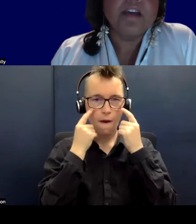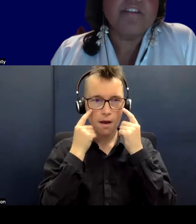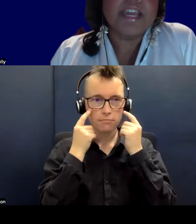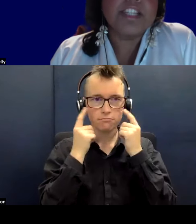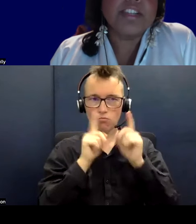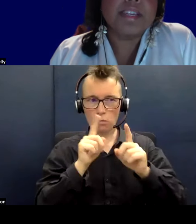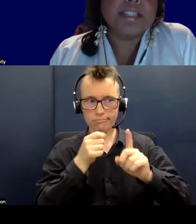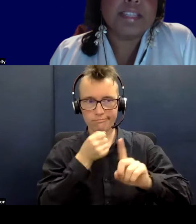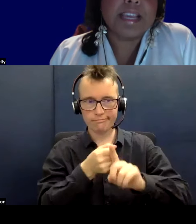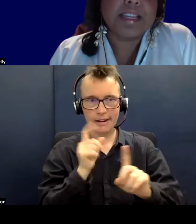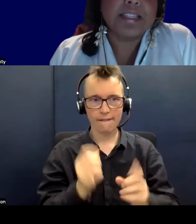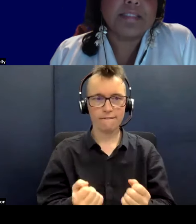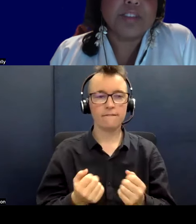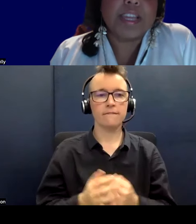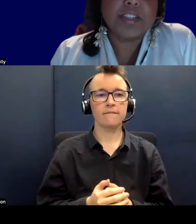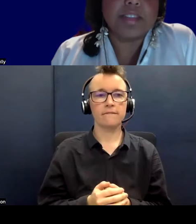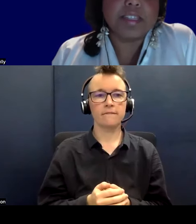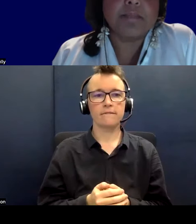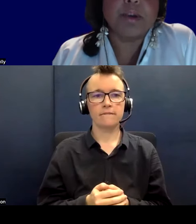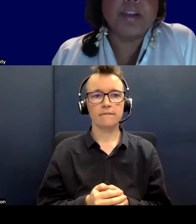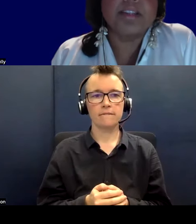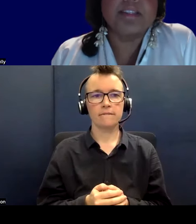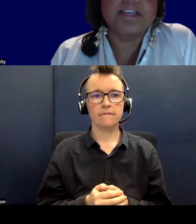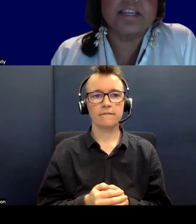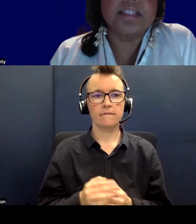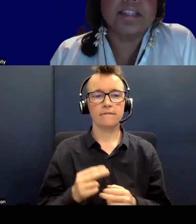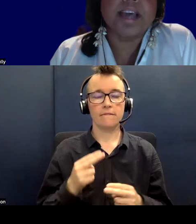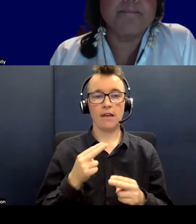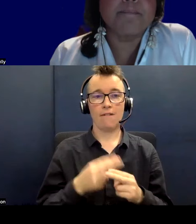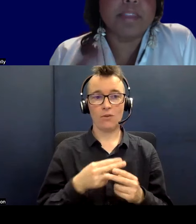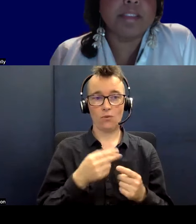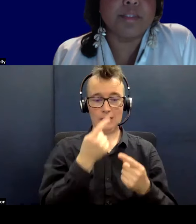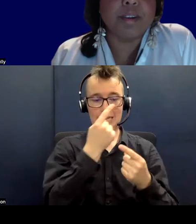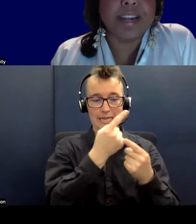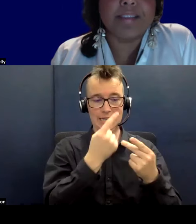For each of these tests, for each of these components, there's um there's a variety of